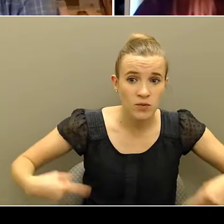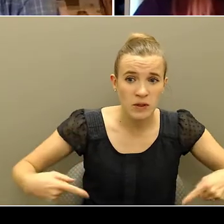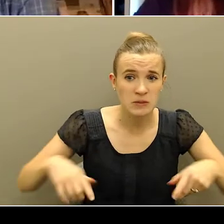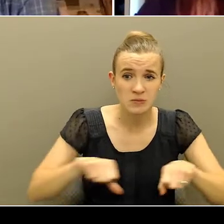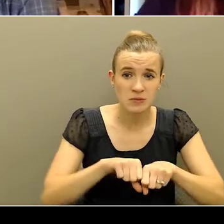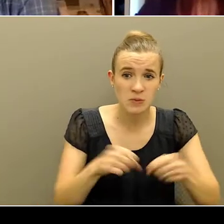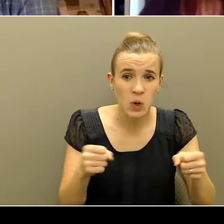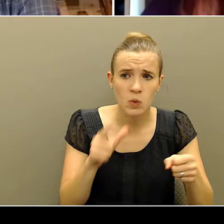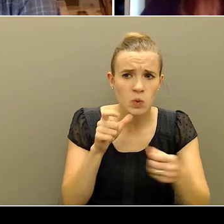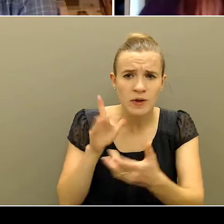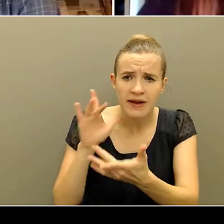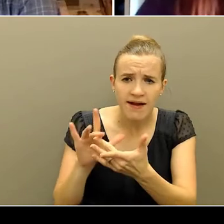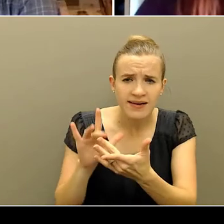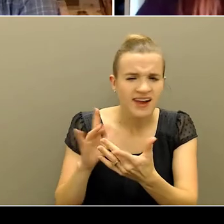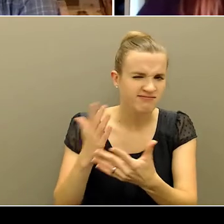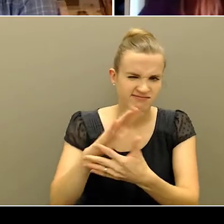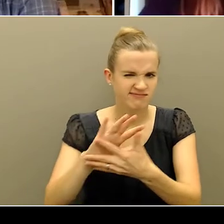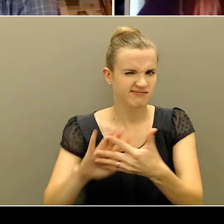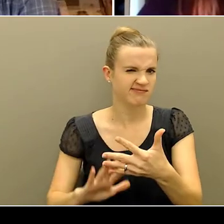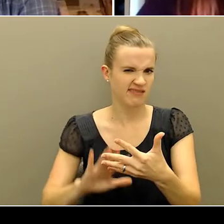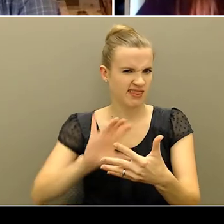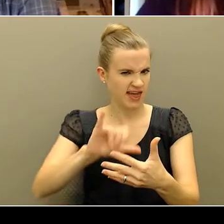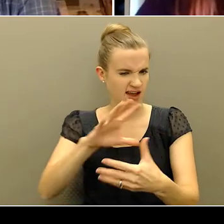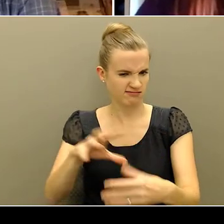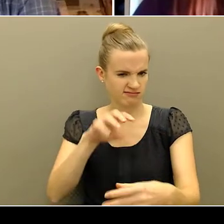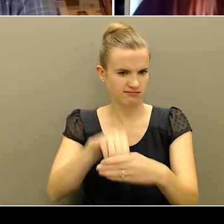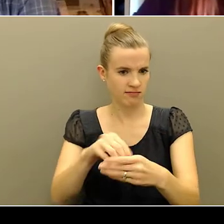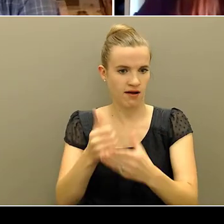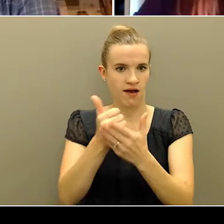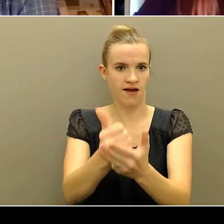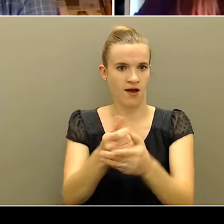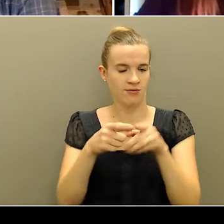further prepare you on, you know, on your travel experience, and of course,